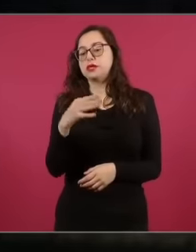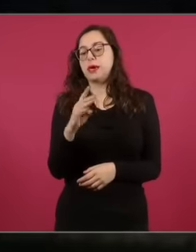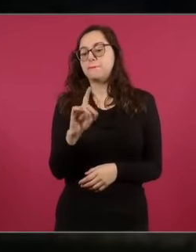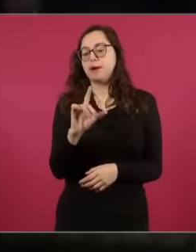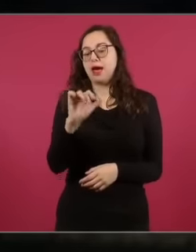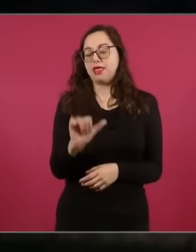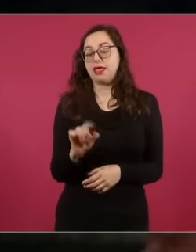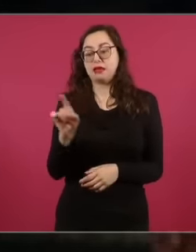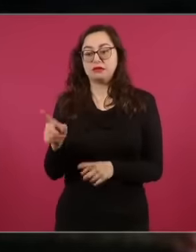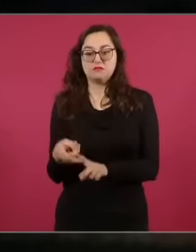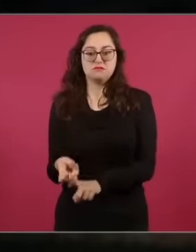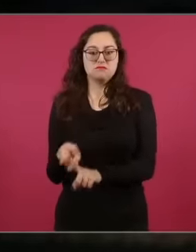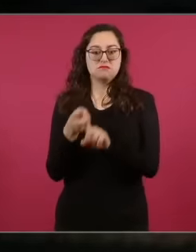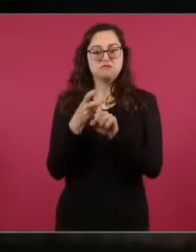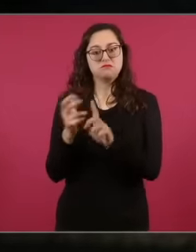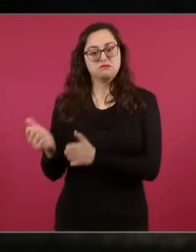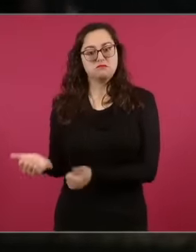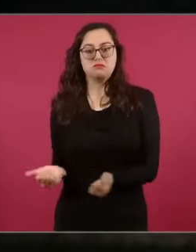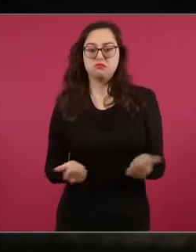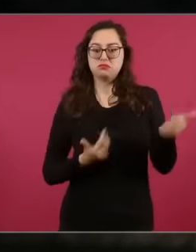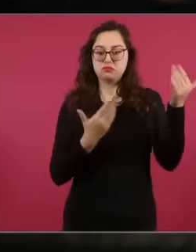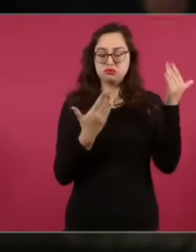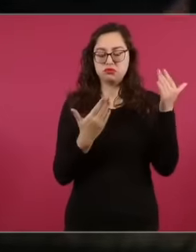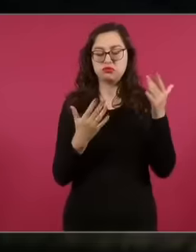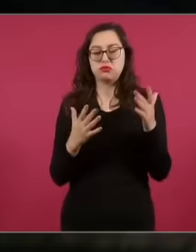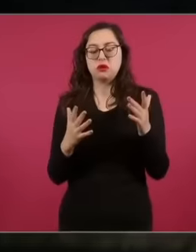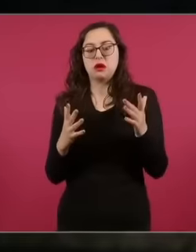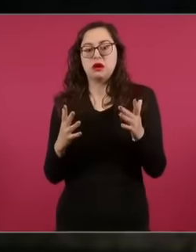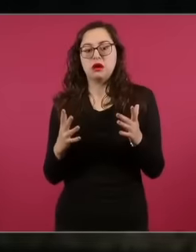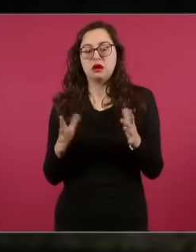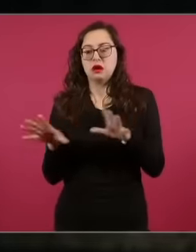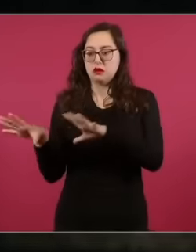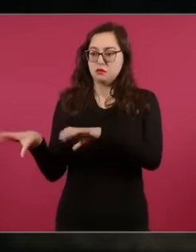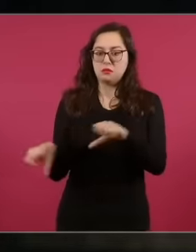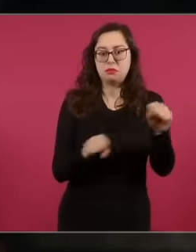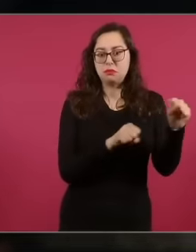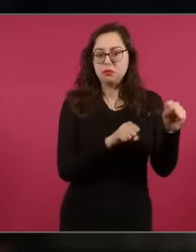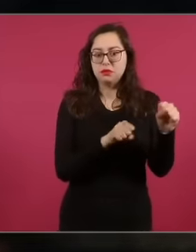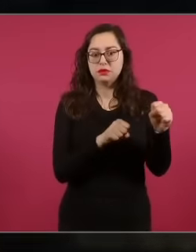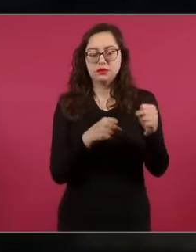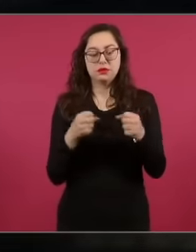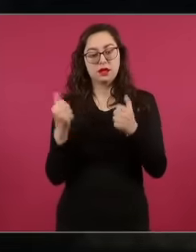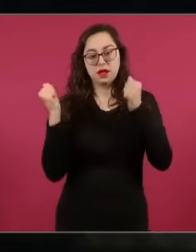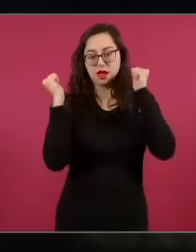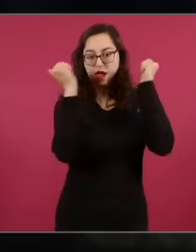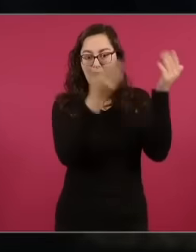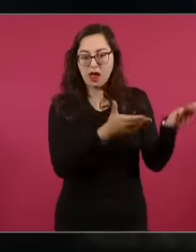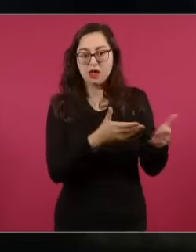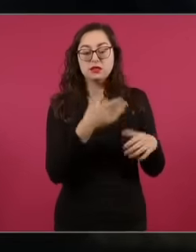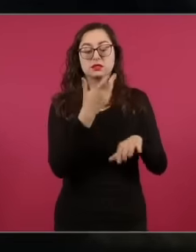letter kidnapped on Mexican soil to take uh to take him to The United States, against its